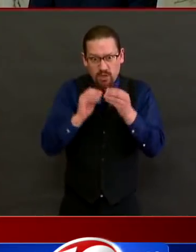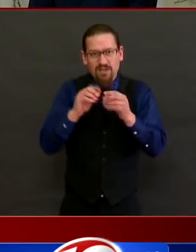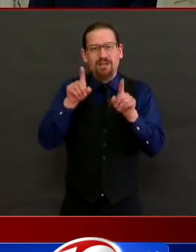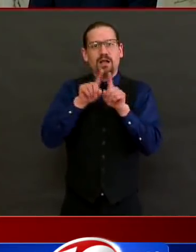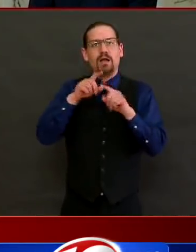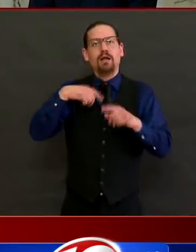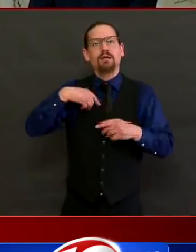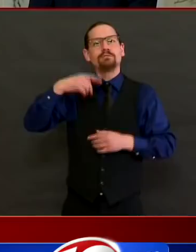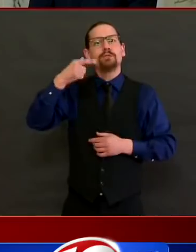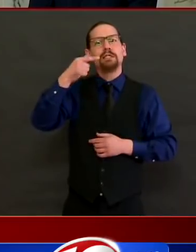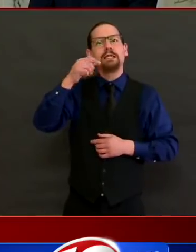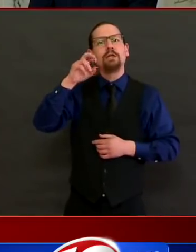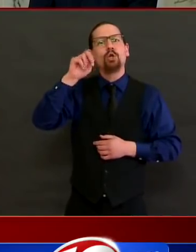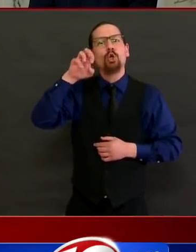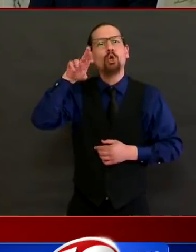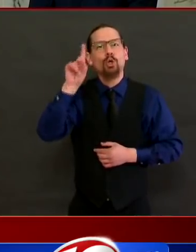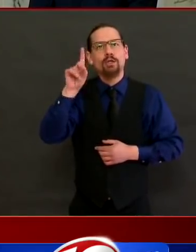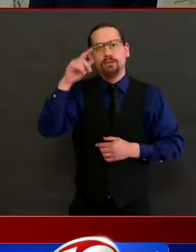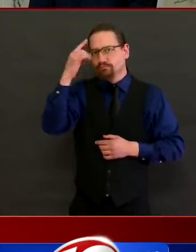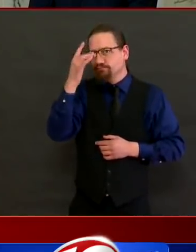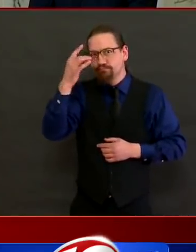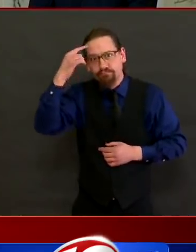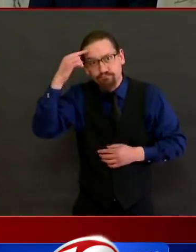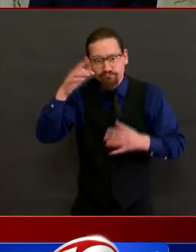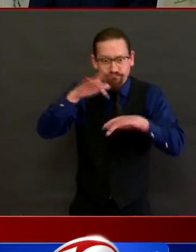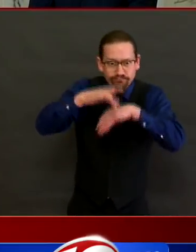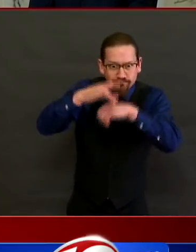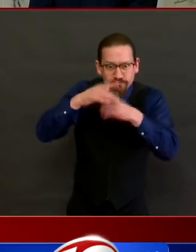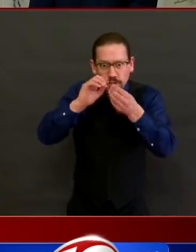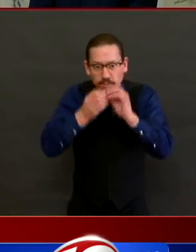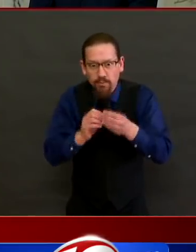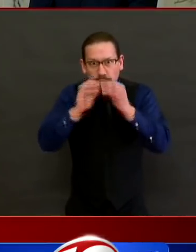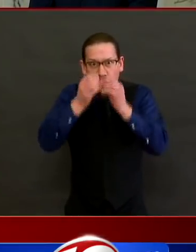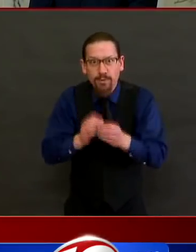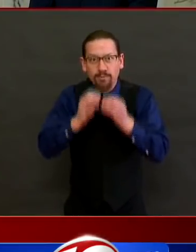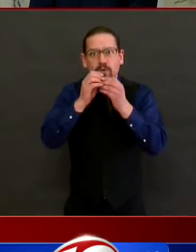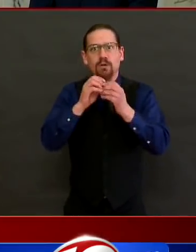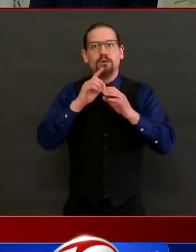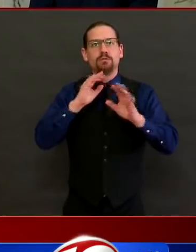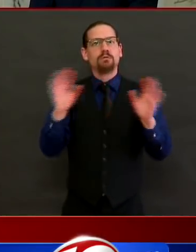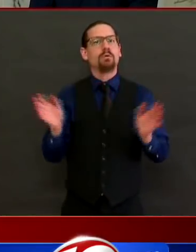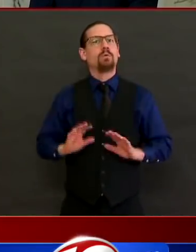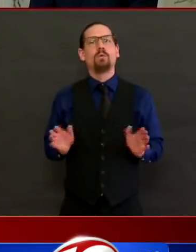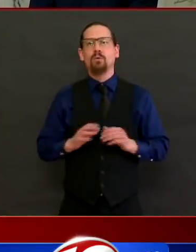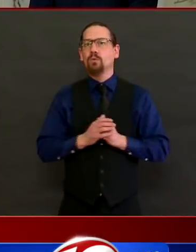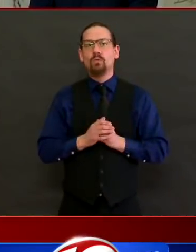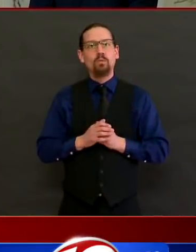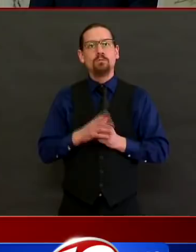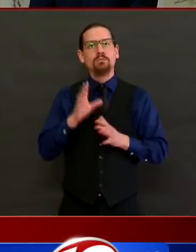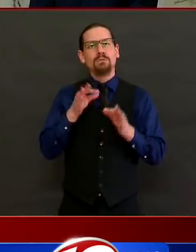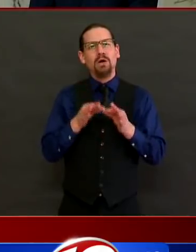I KIND OF GET INTO THE NUMBERS. BUT, IF YOU ARE NOT INTERESTED IN THE NUMBERS, YOU ARE NOT A DATA GEEK, YOU ARE SAYING WHAT